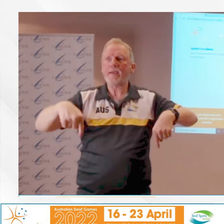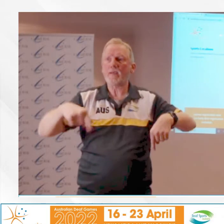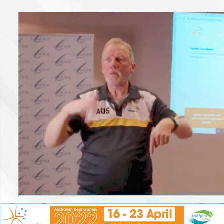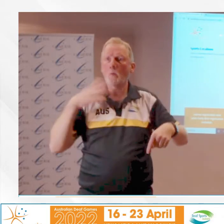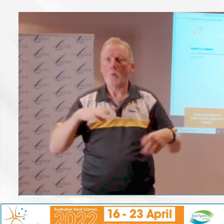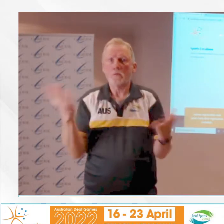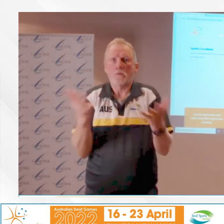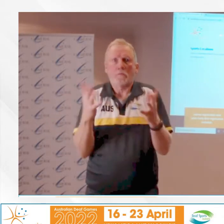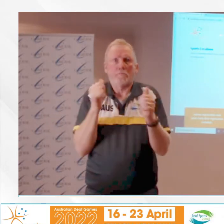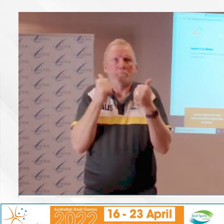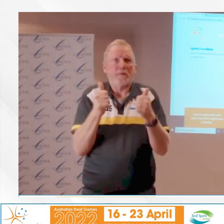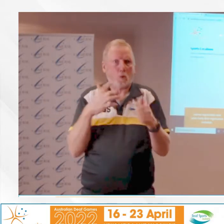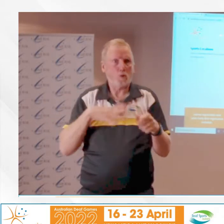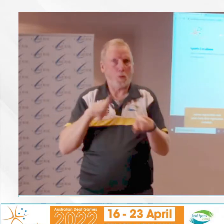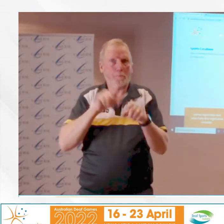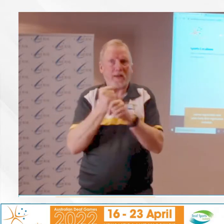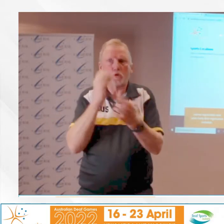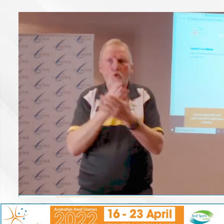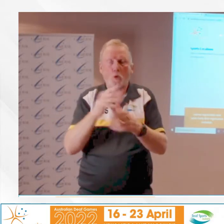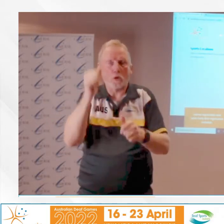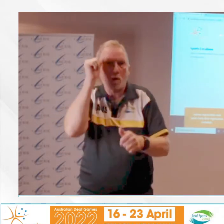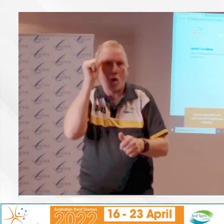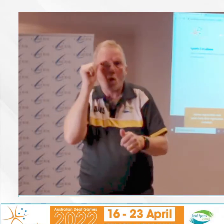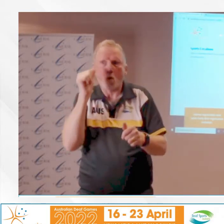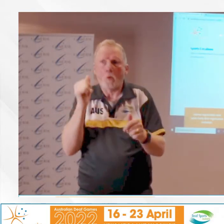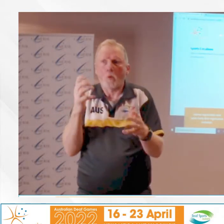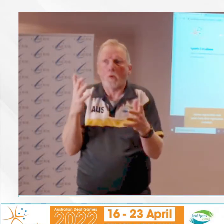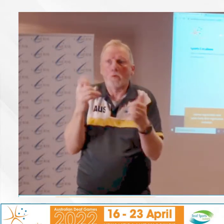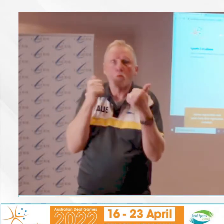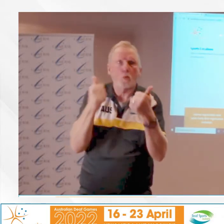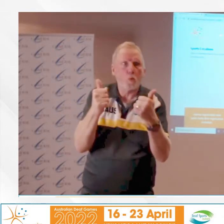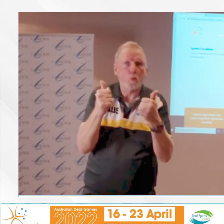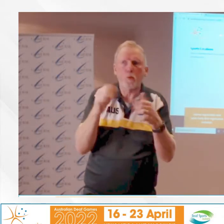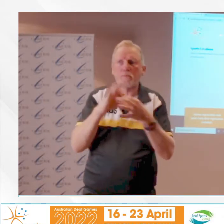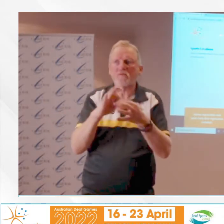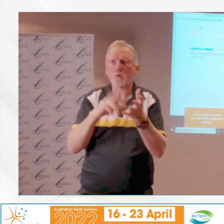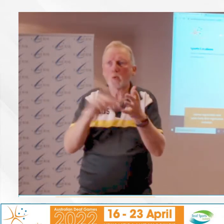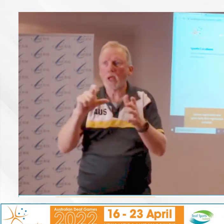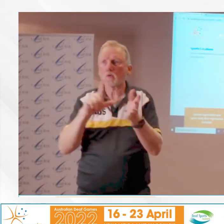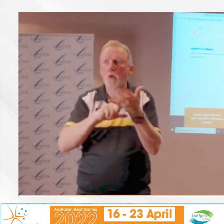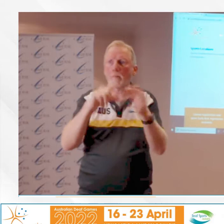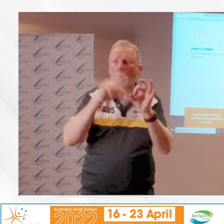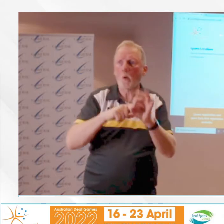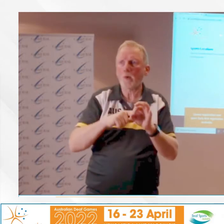because we don't know much about the area so we'd love to know more about it to make sure we've got the right places on our list